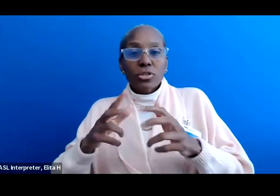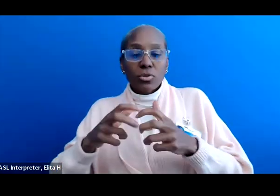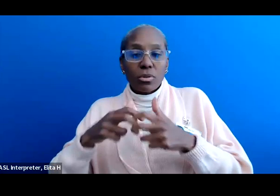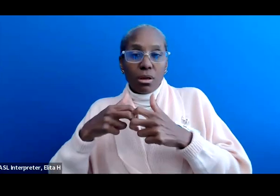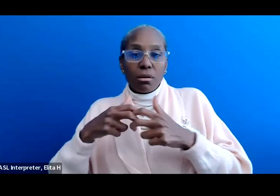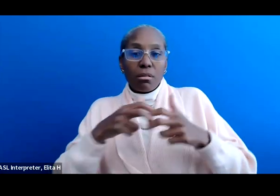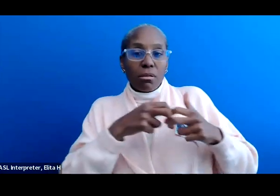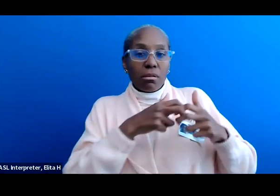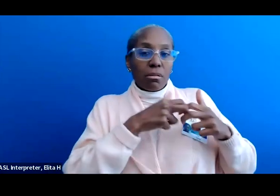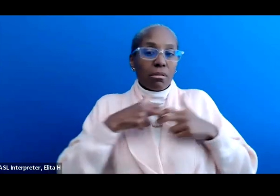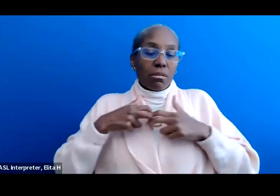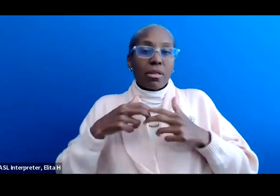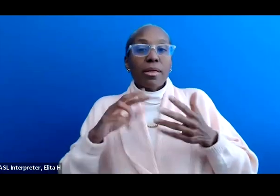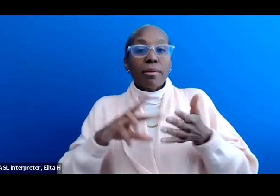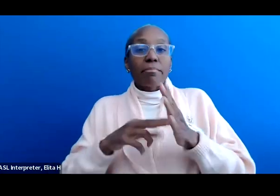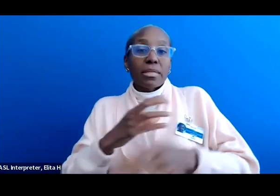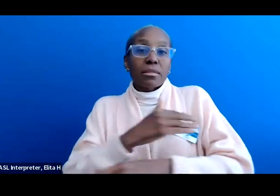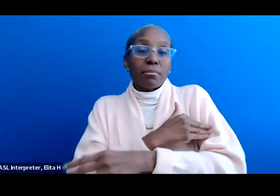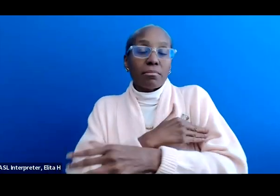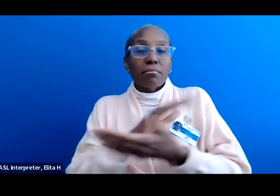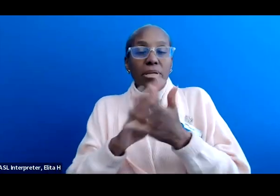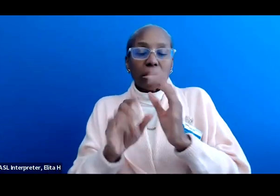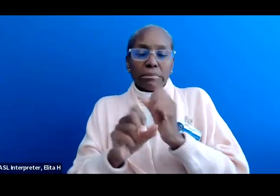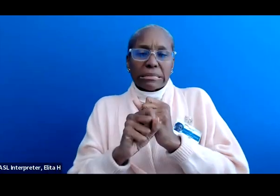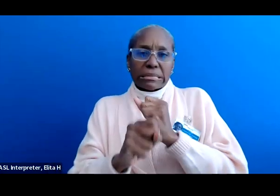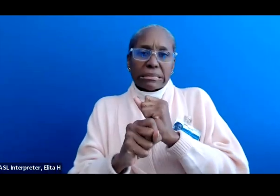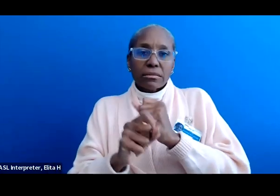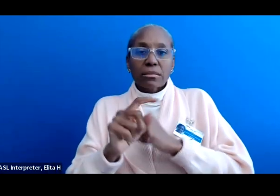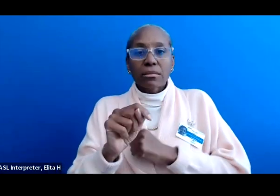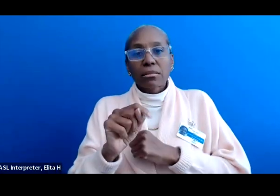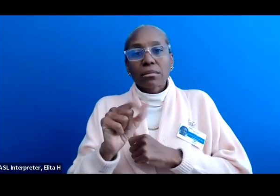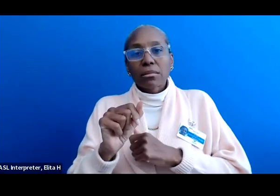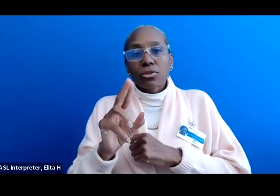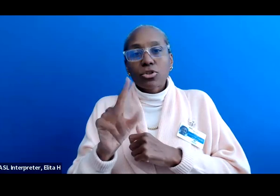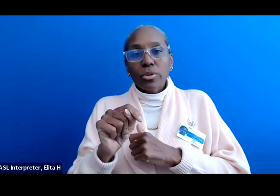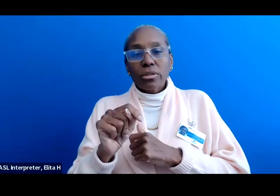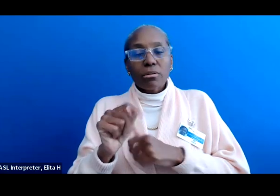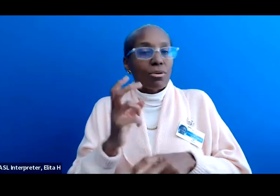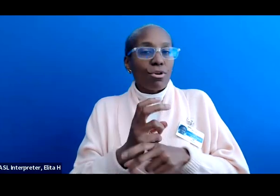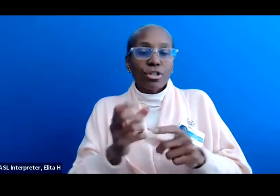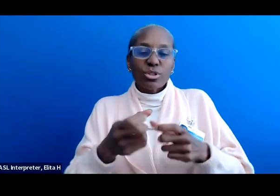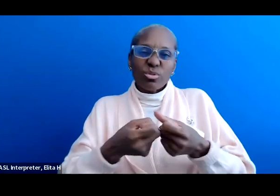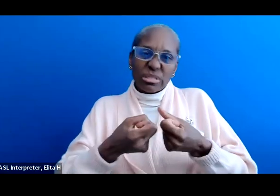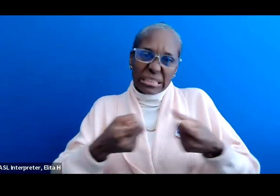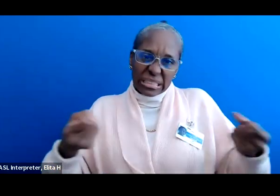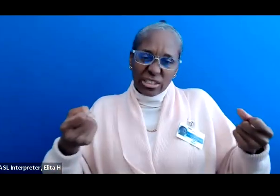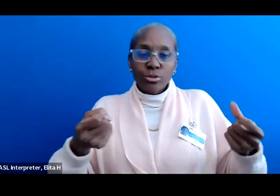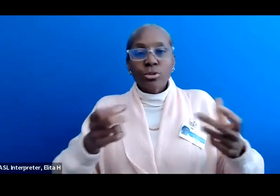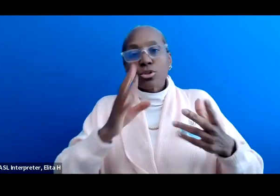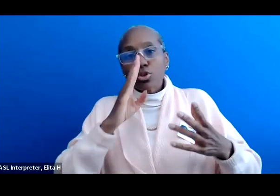that, the muscles are getting more taut, which means that it's more difficult for them to straighten out, and it can actually lead to